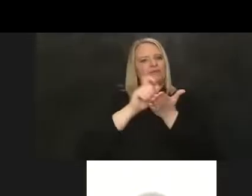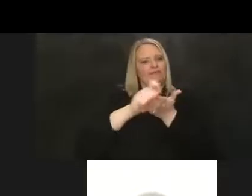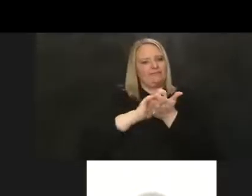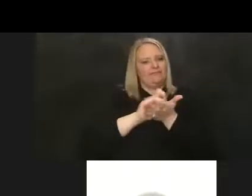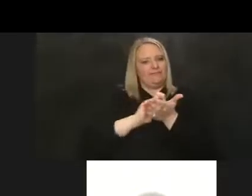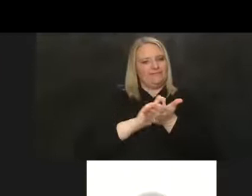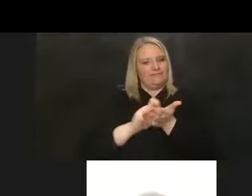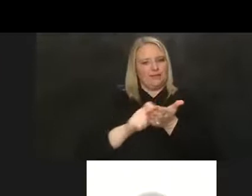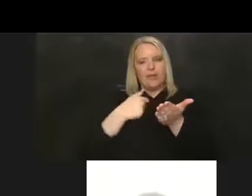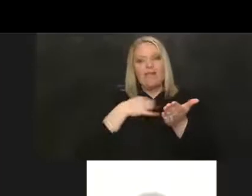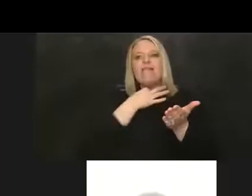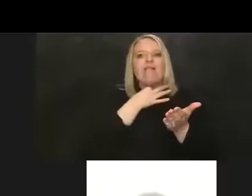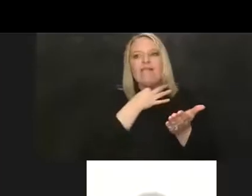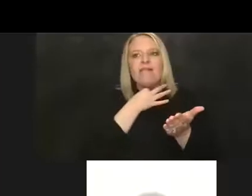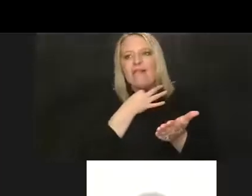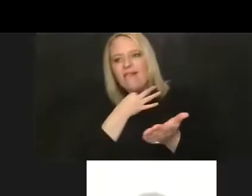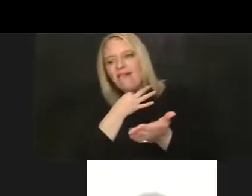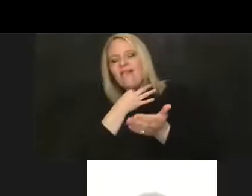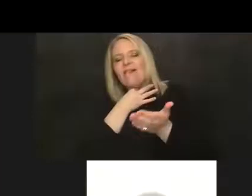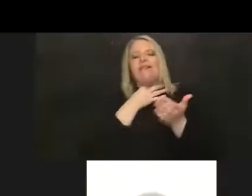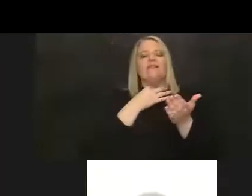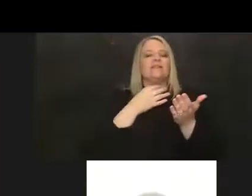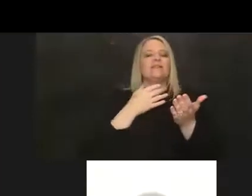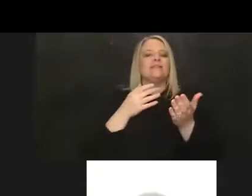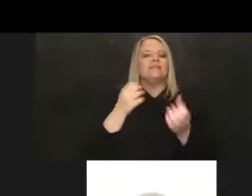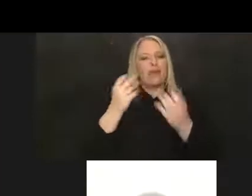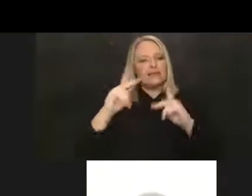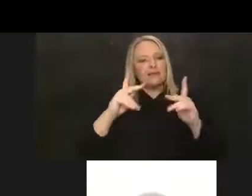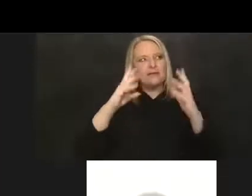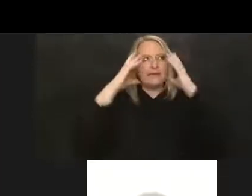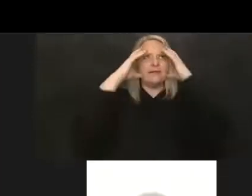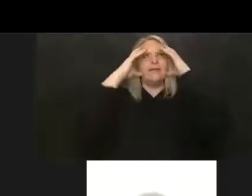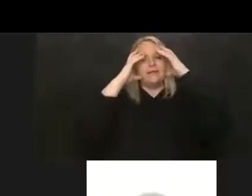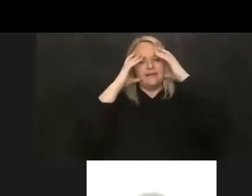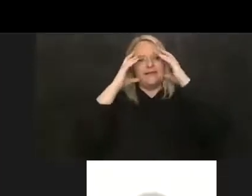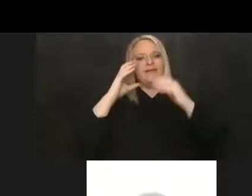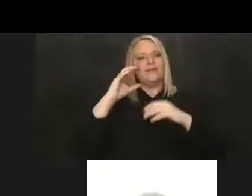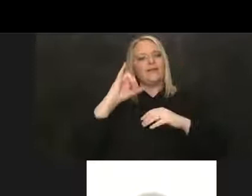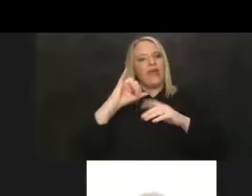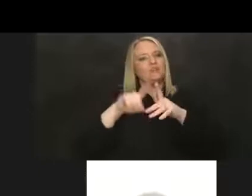like, insufferable, you know? And that's how I started getting these pictures from my ancestors,